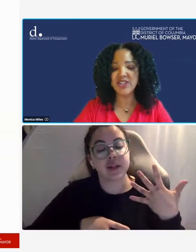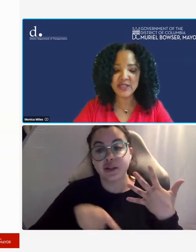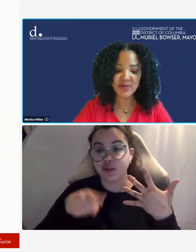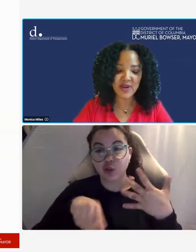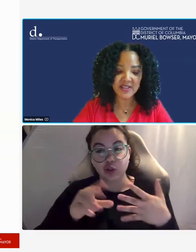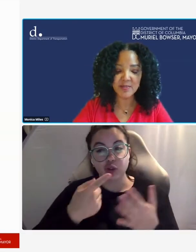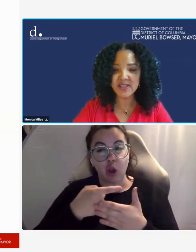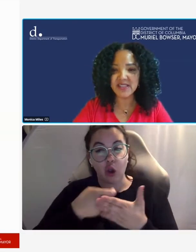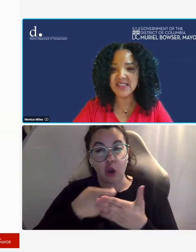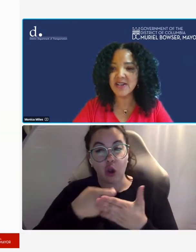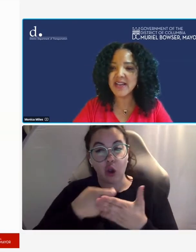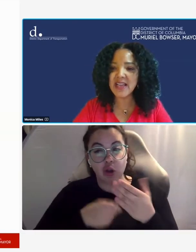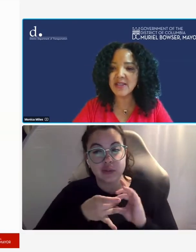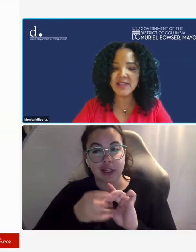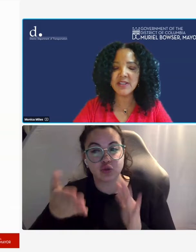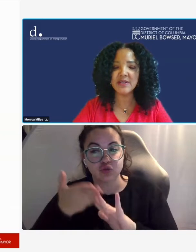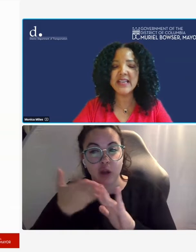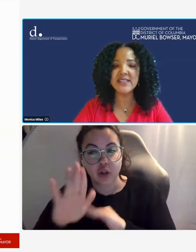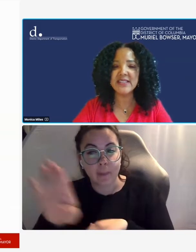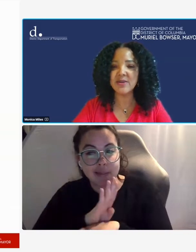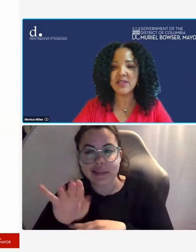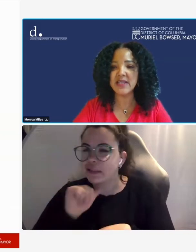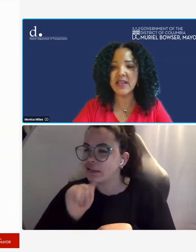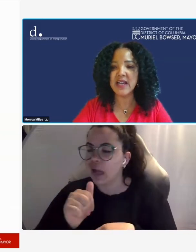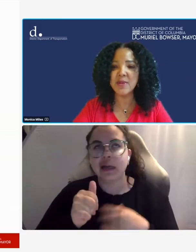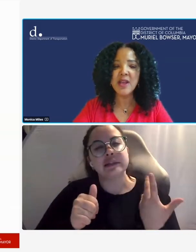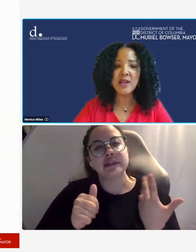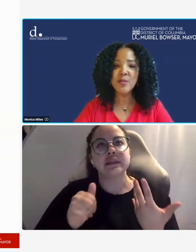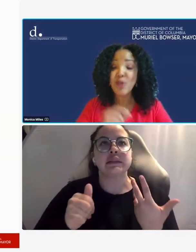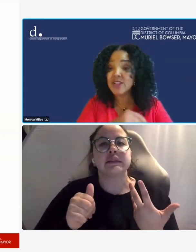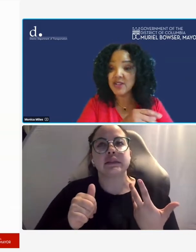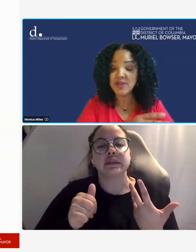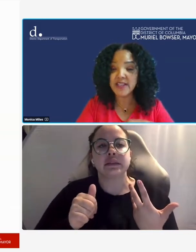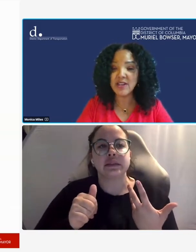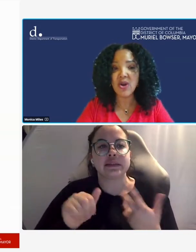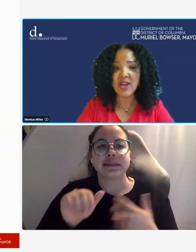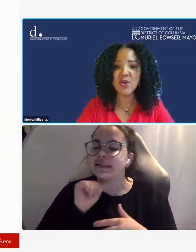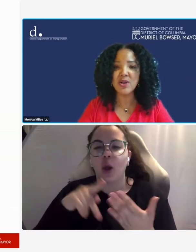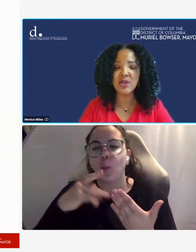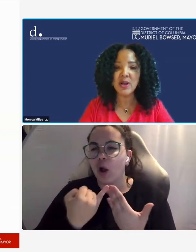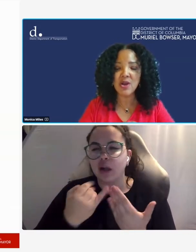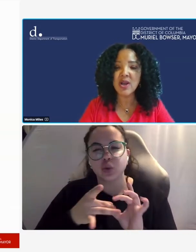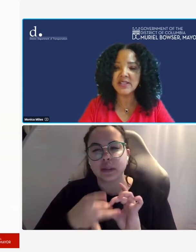with running the business that are not you know necessarily um project related costs or costs that